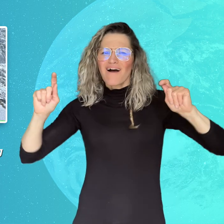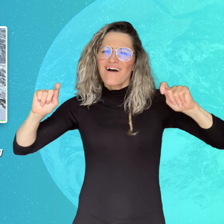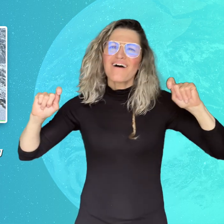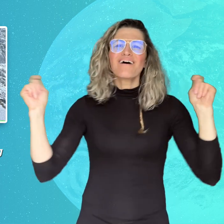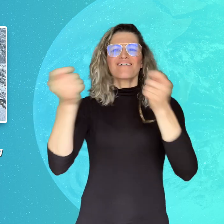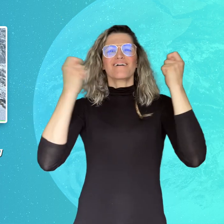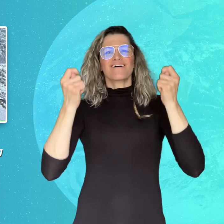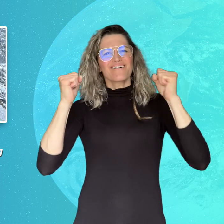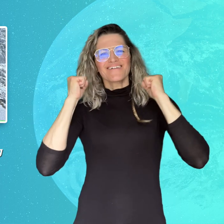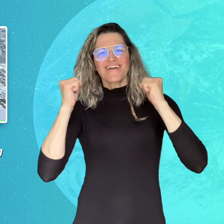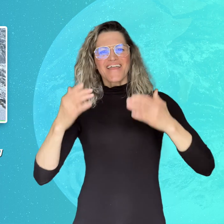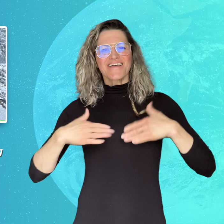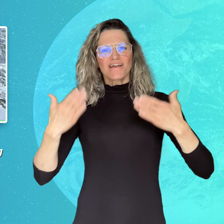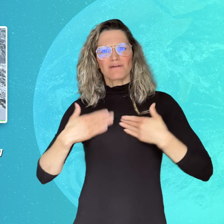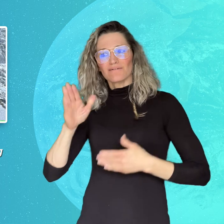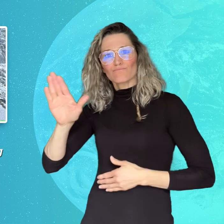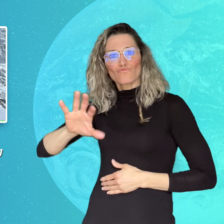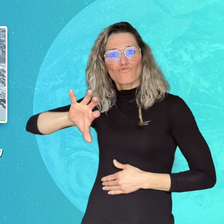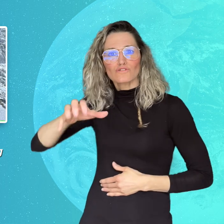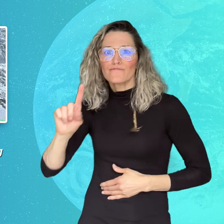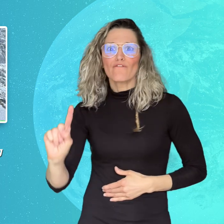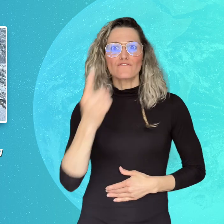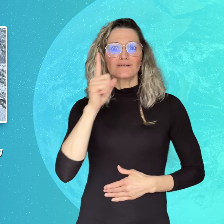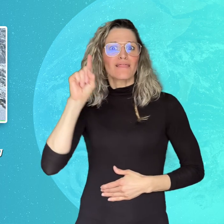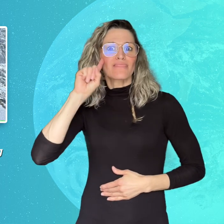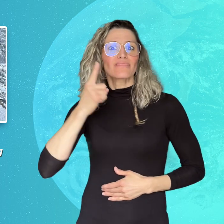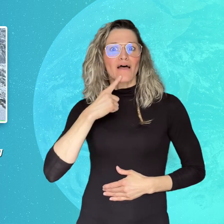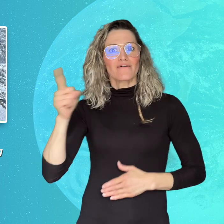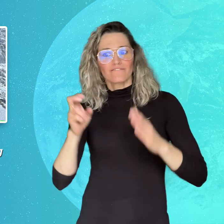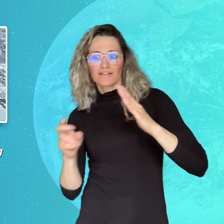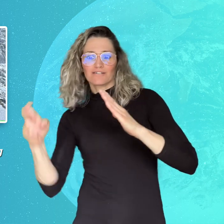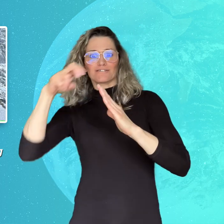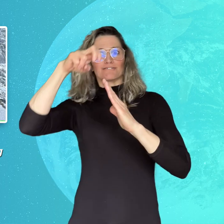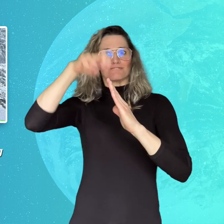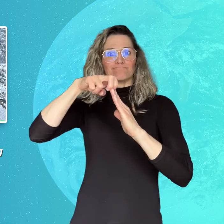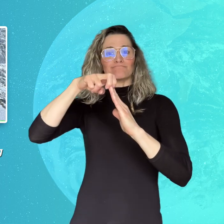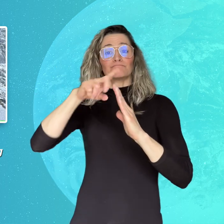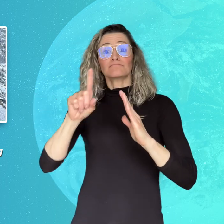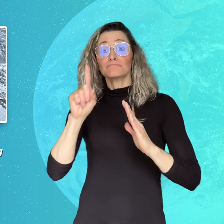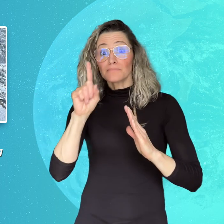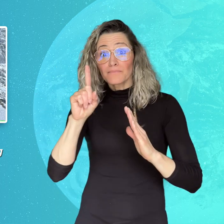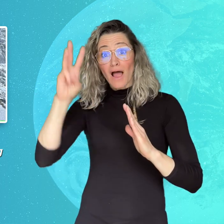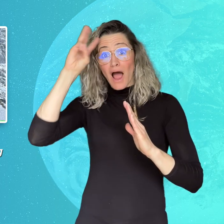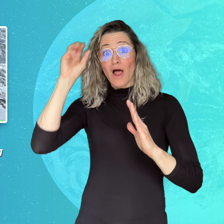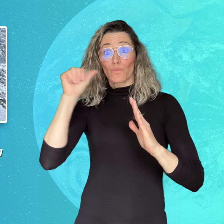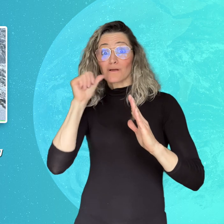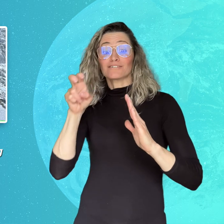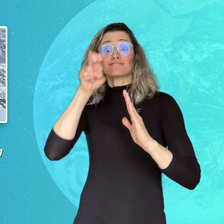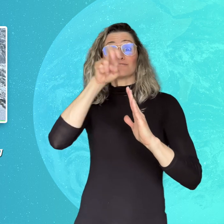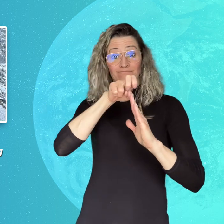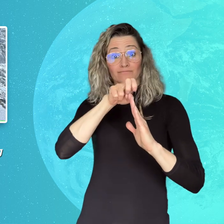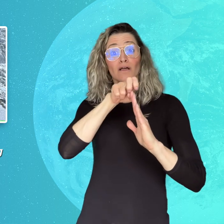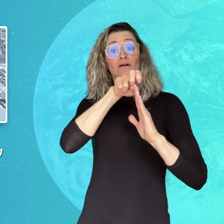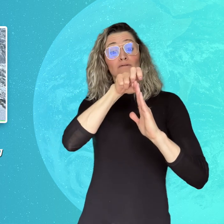Hawari went missing during his descent to Camp 3. After a long,